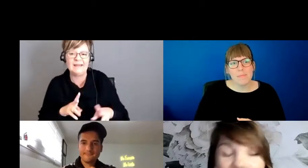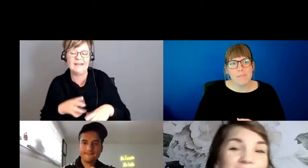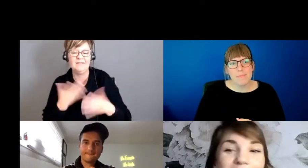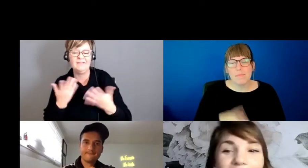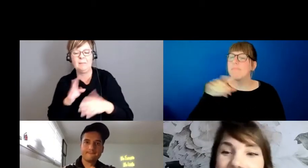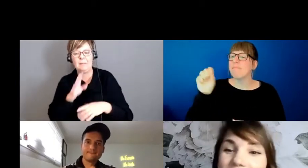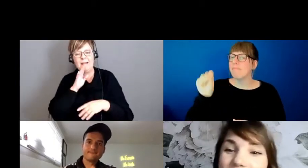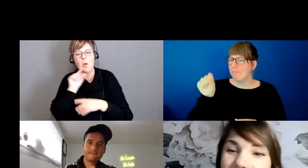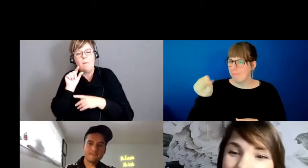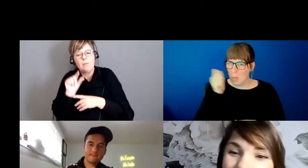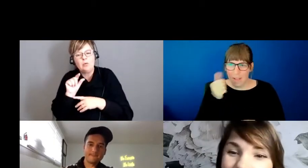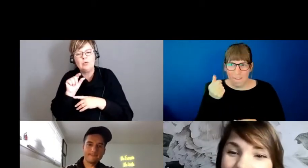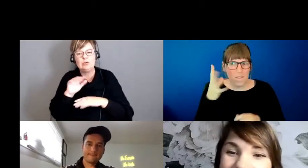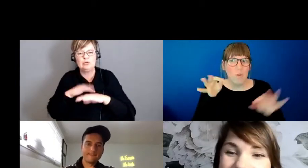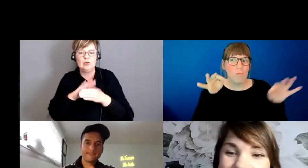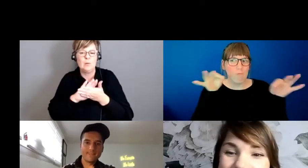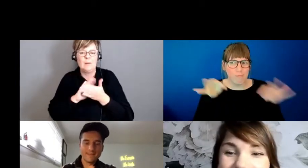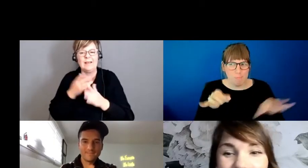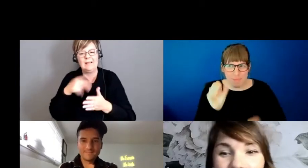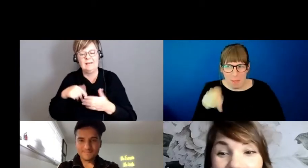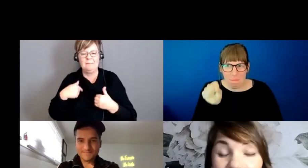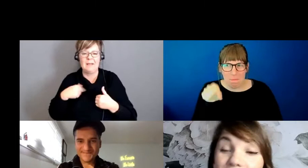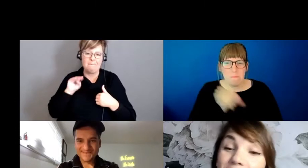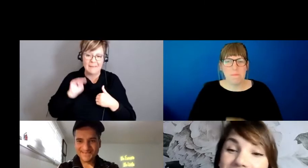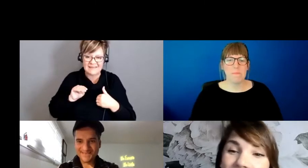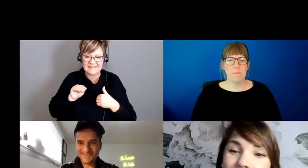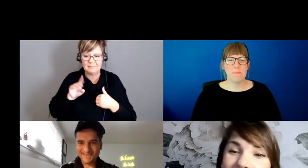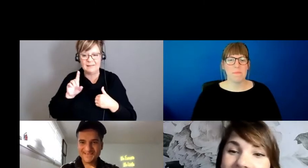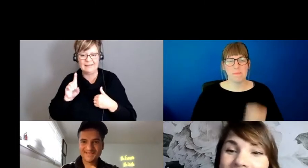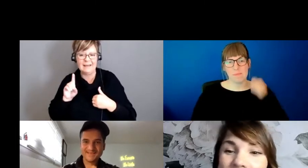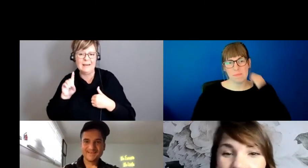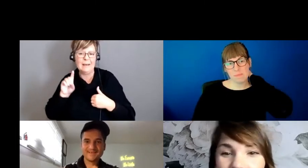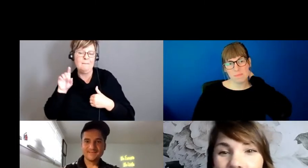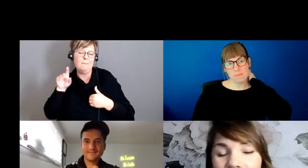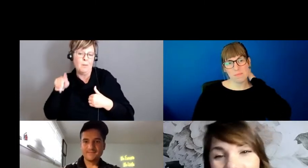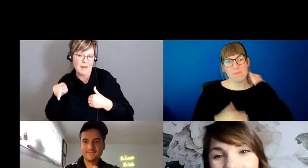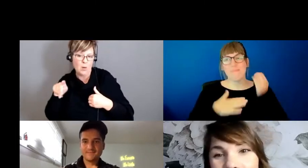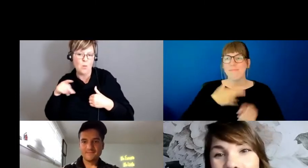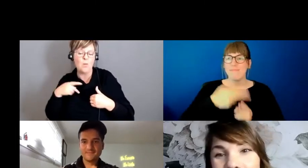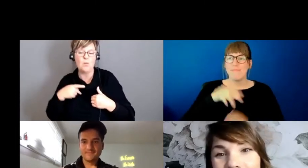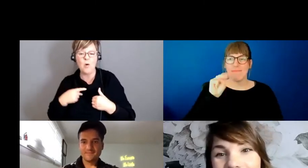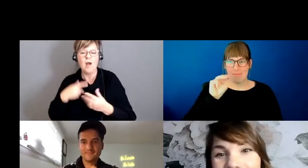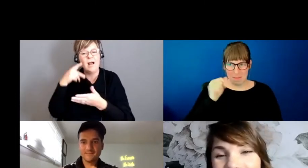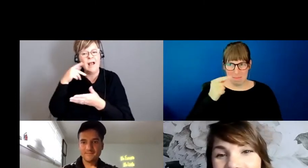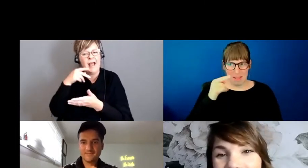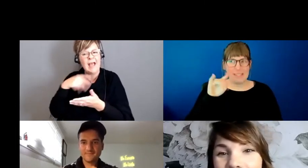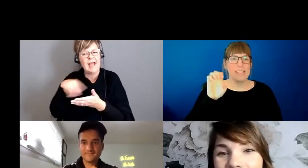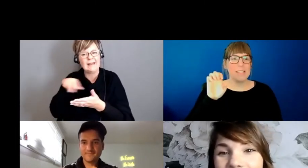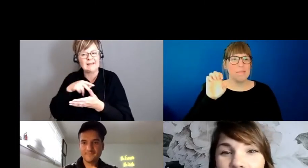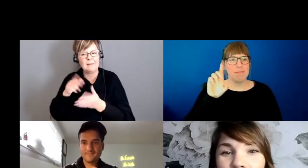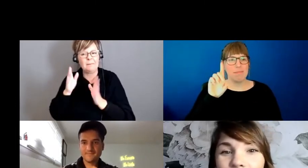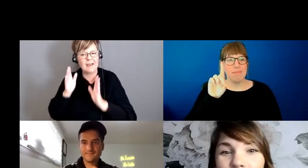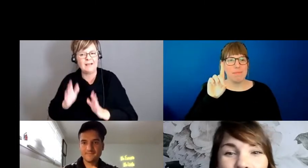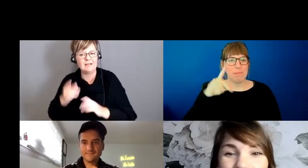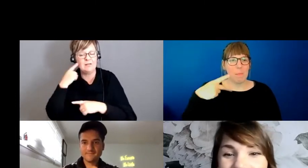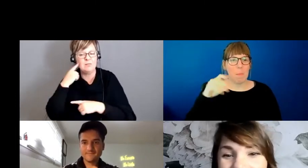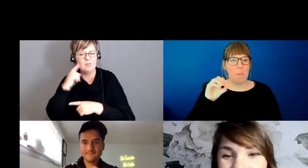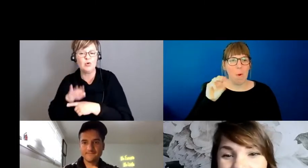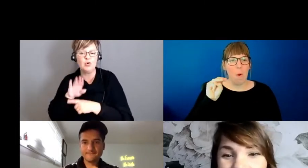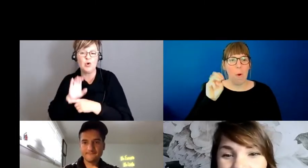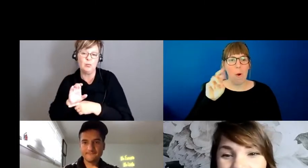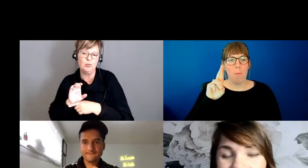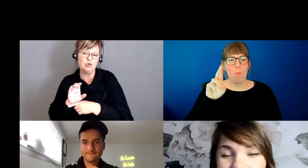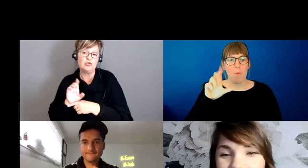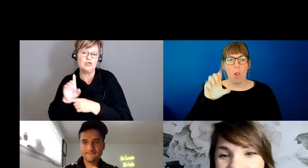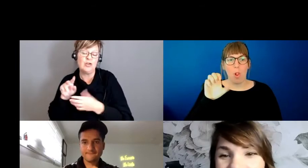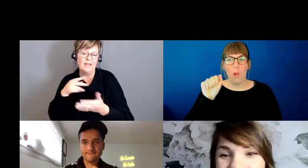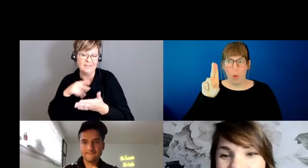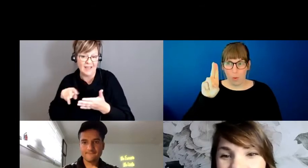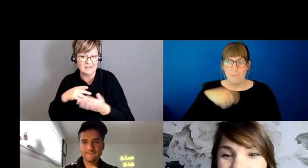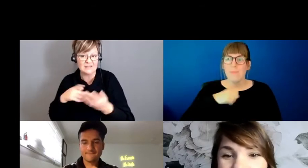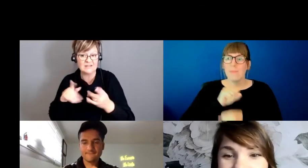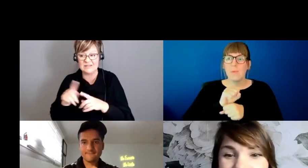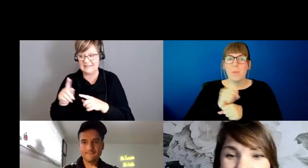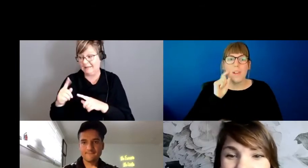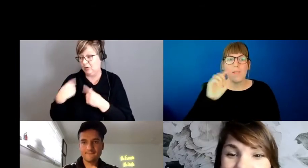WORDS. SO MY NAME IS MAXIME POMERLEAU. SO I WORK FOR CORPUSCULE DANSE, AND I'M IN CHARGE